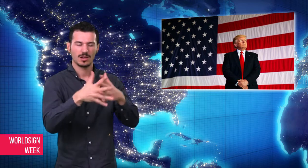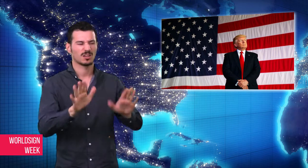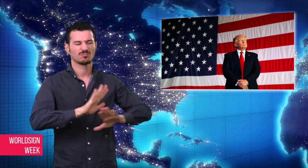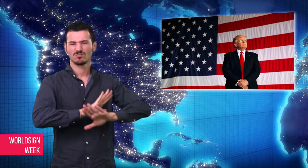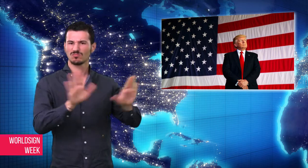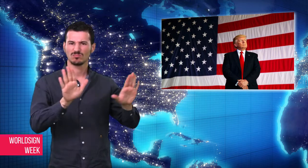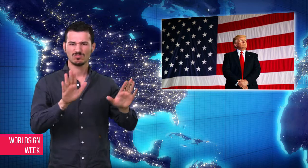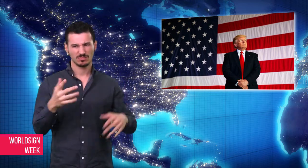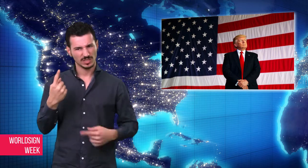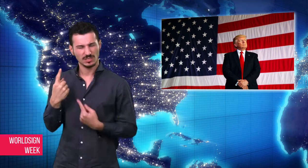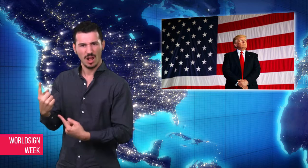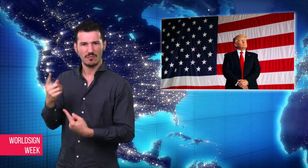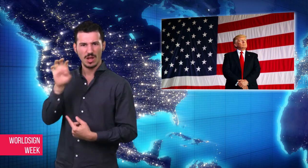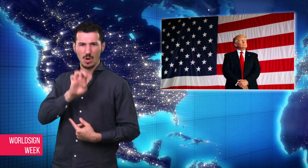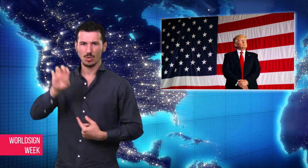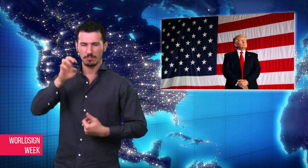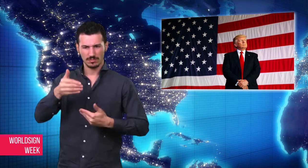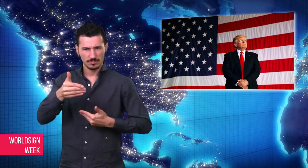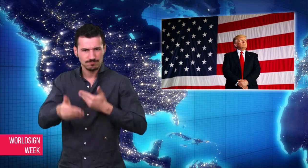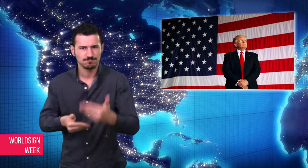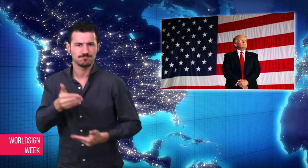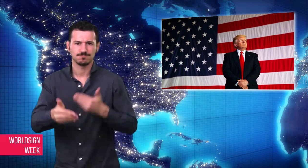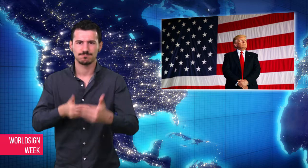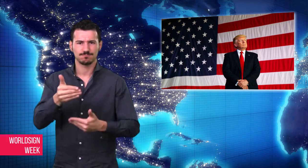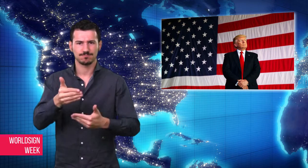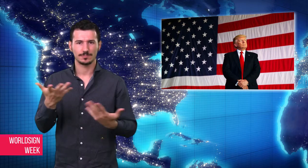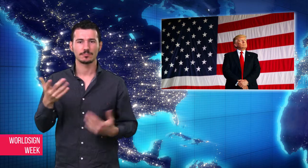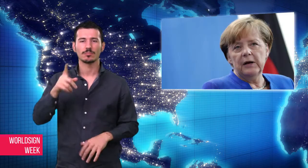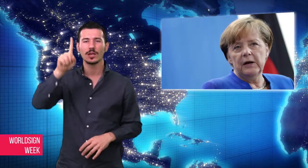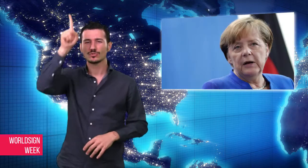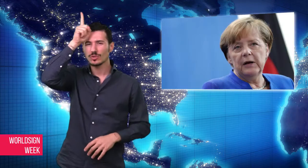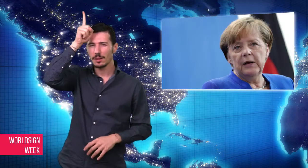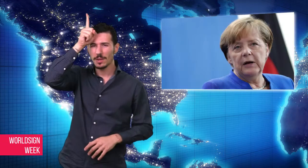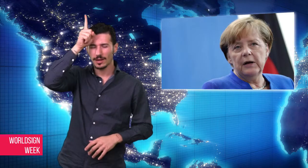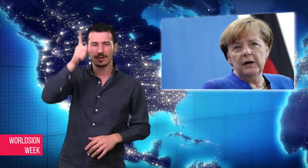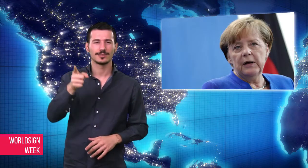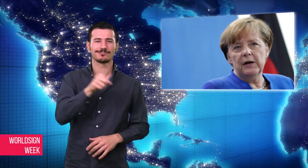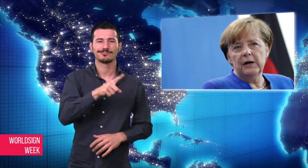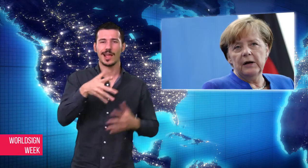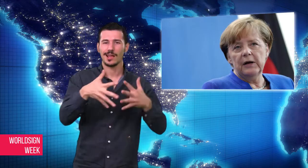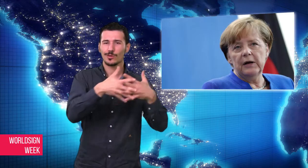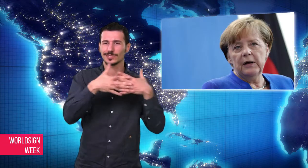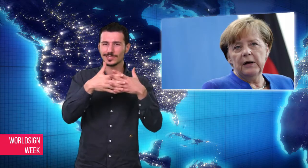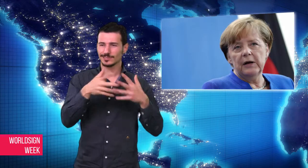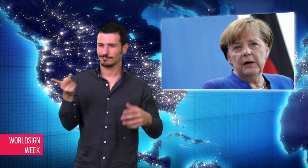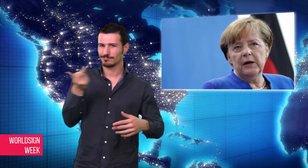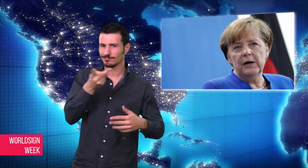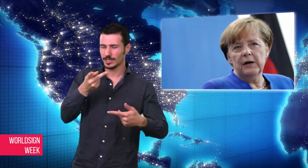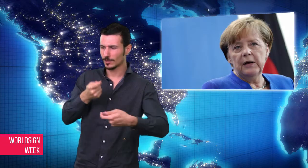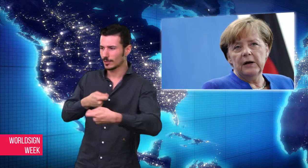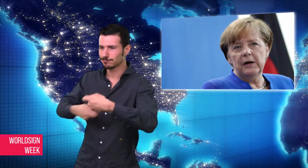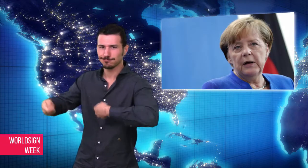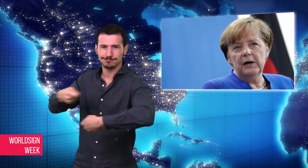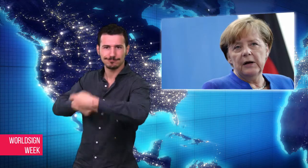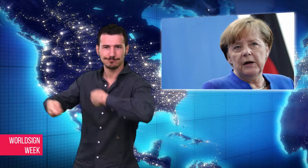Trump cited the massive trade deficit U.S. had with Germany and warned: